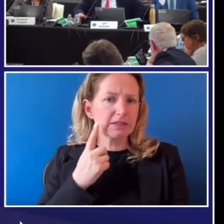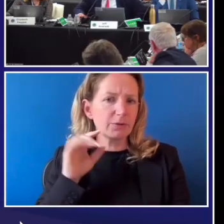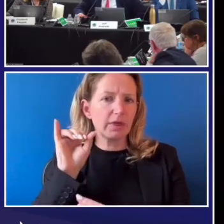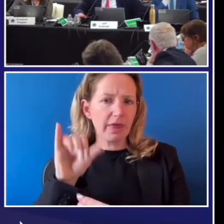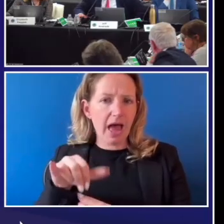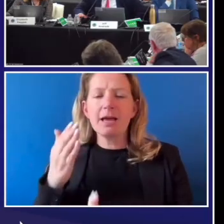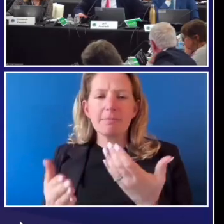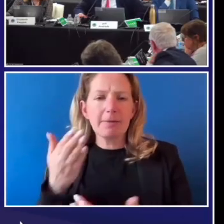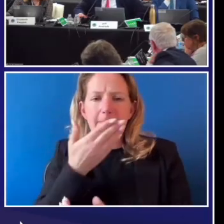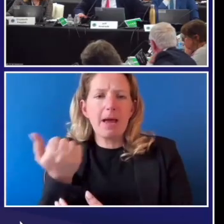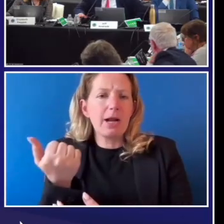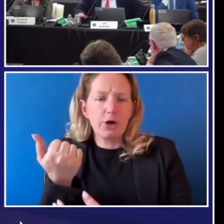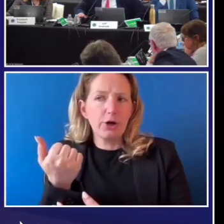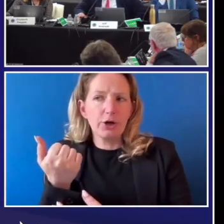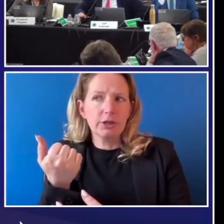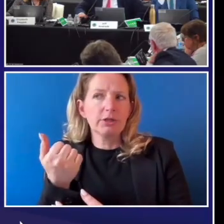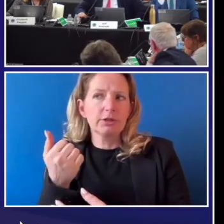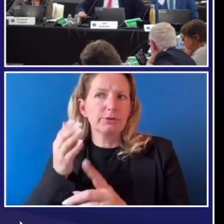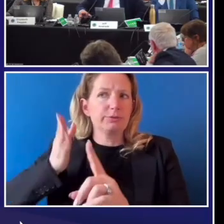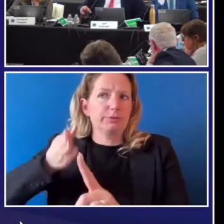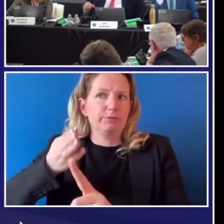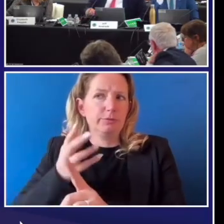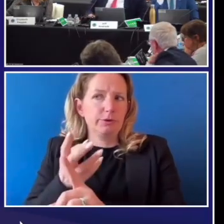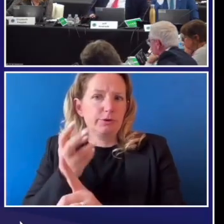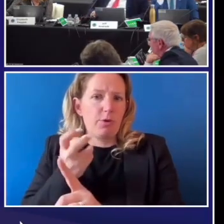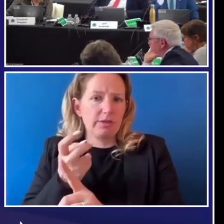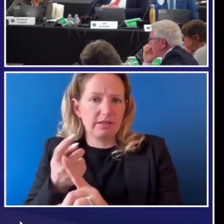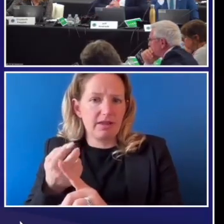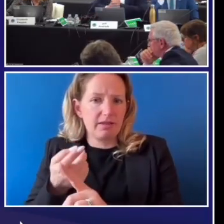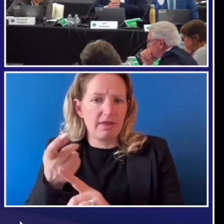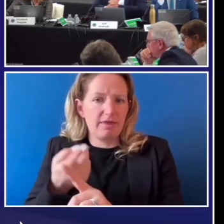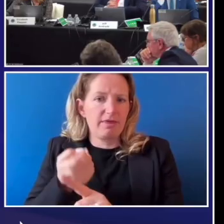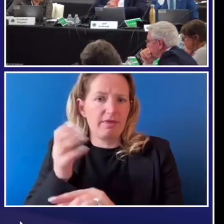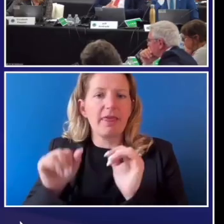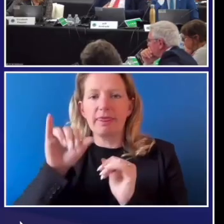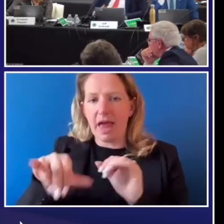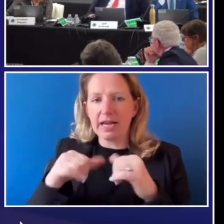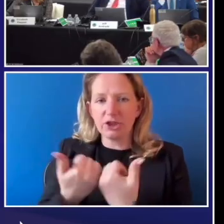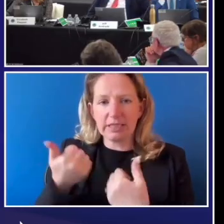another source other than the agency. Thank you, Jeff. Heather, a little bit more time left.